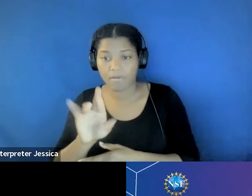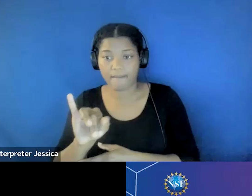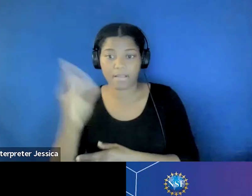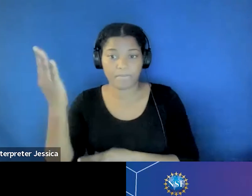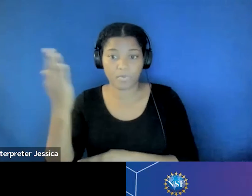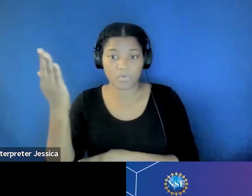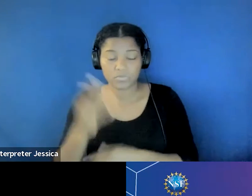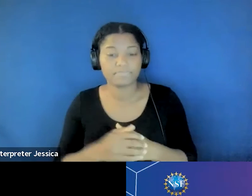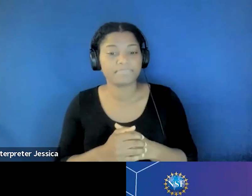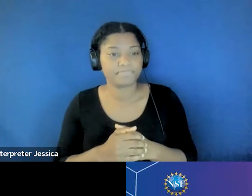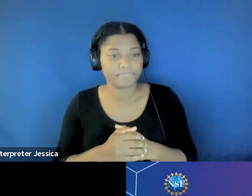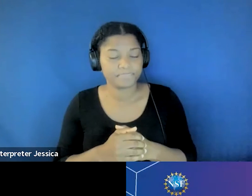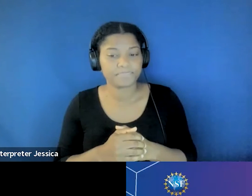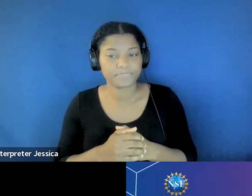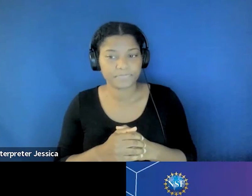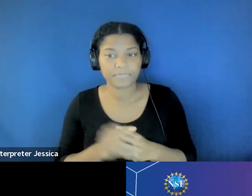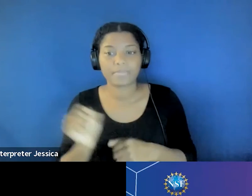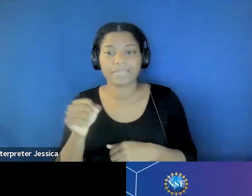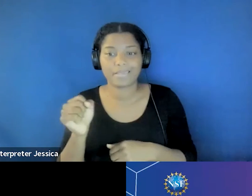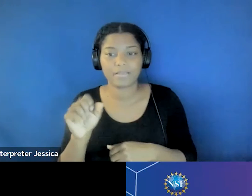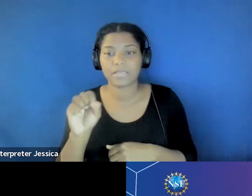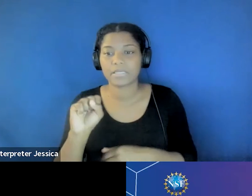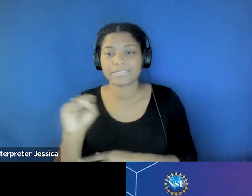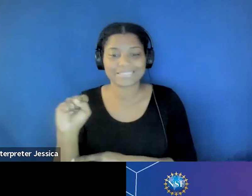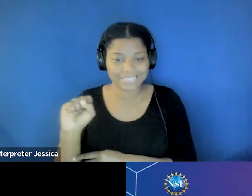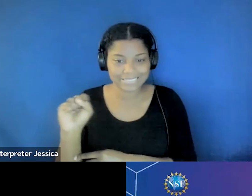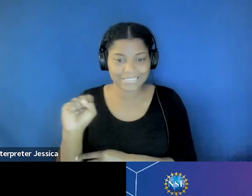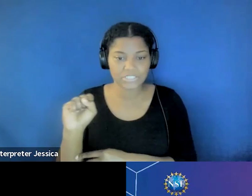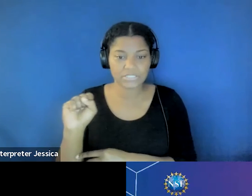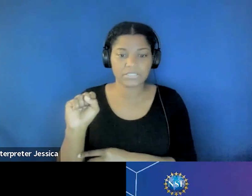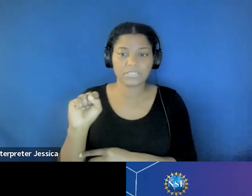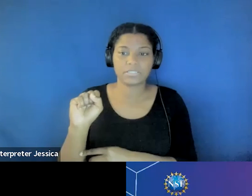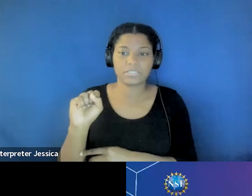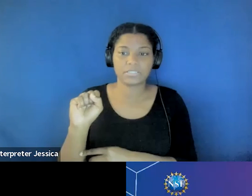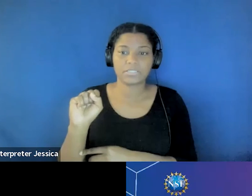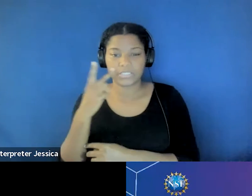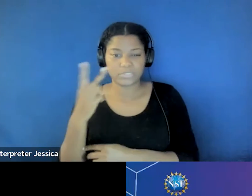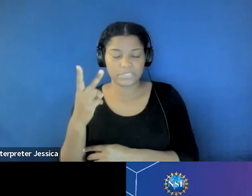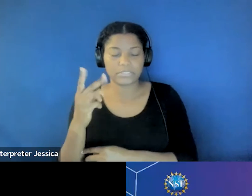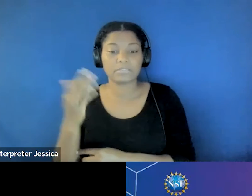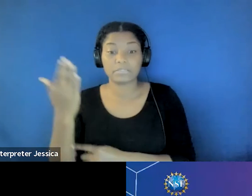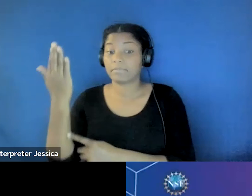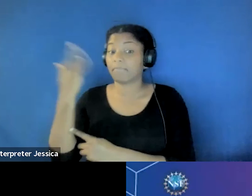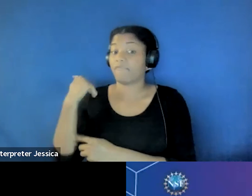Randy Phelps: Yeah. The solicitation if you look at the solicitations in the past, describe,